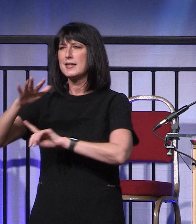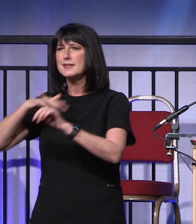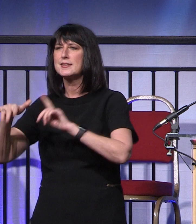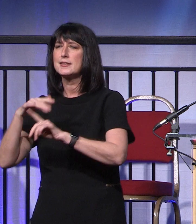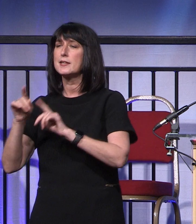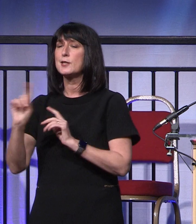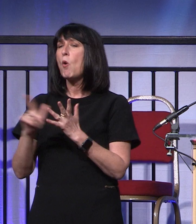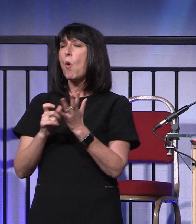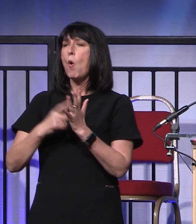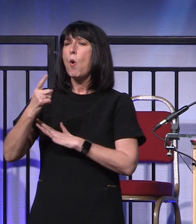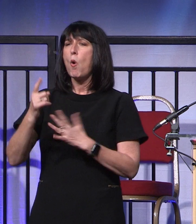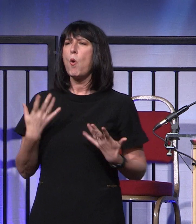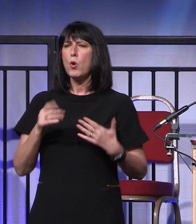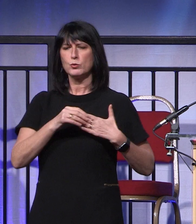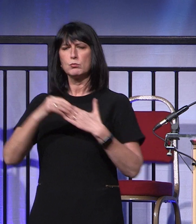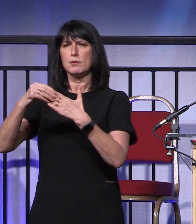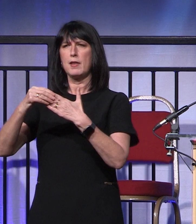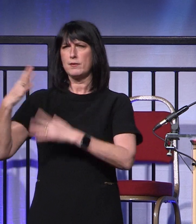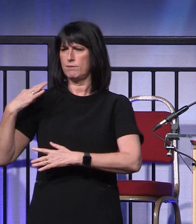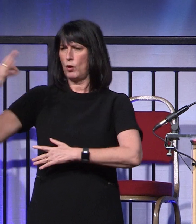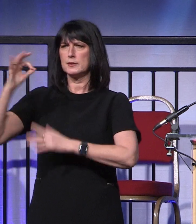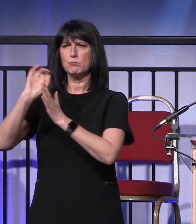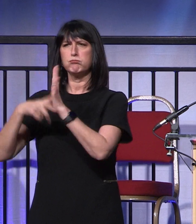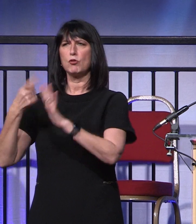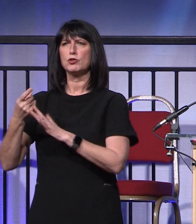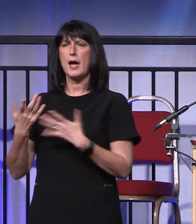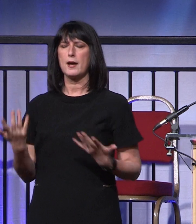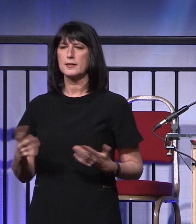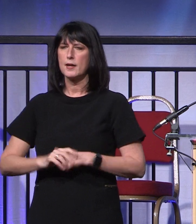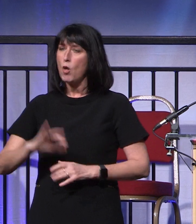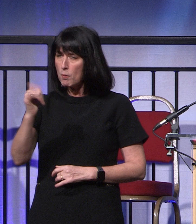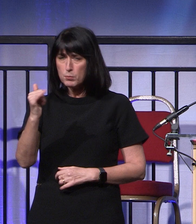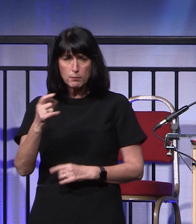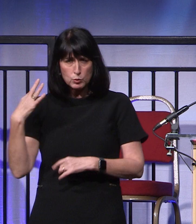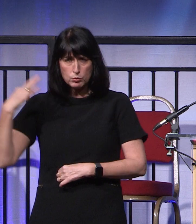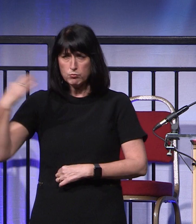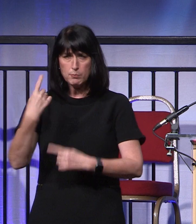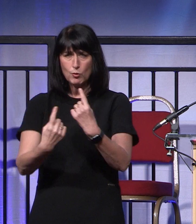passionate about you may have been a representative yourself or led campaigns